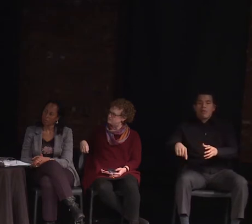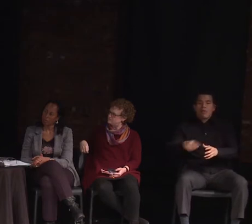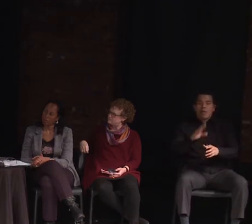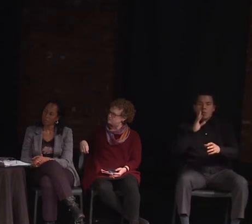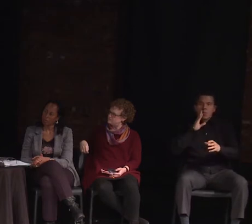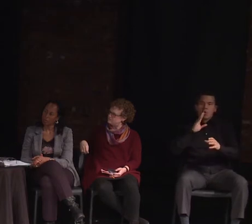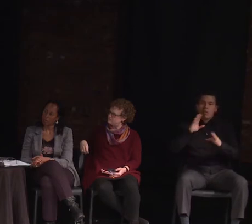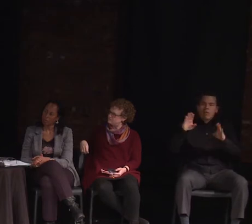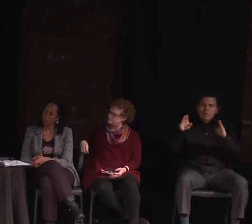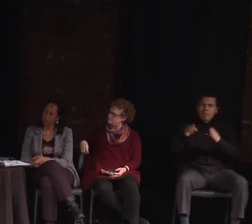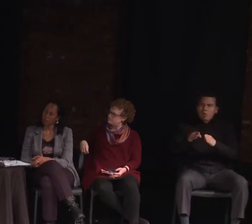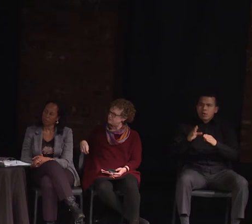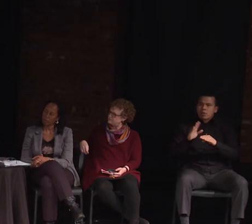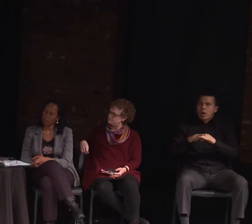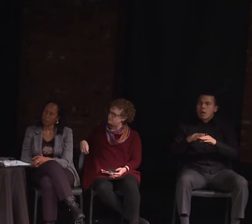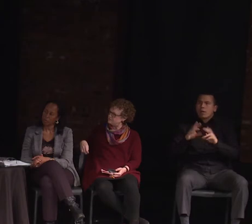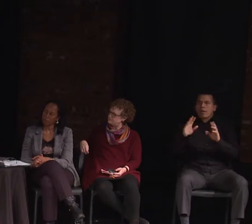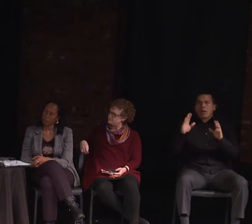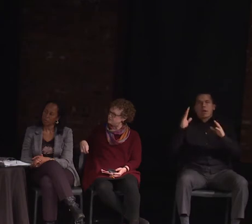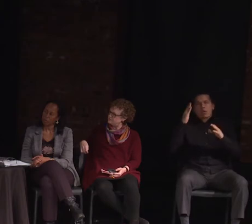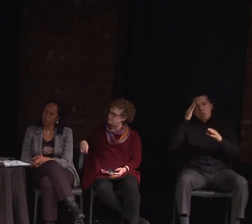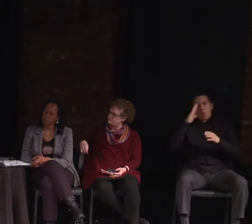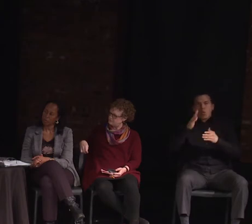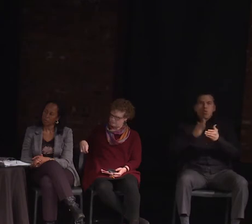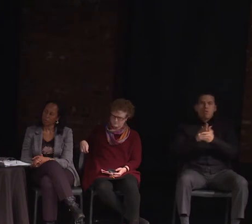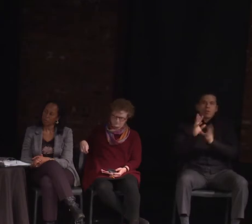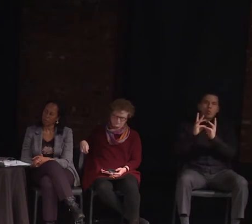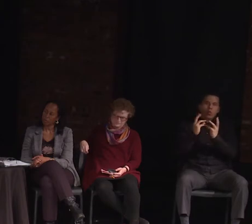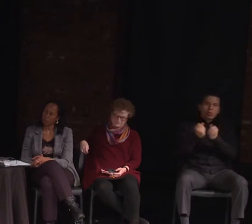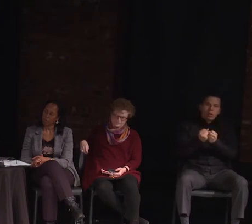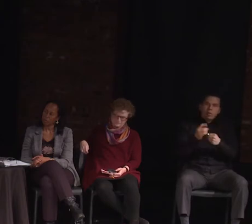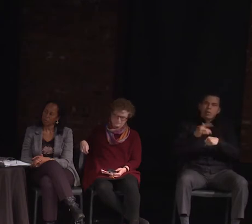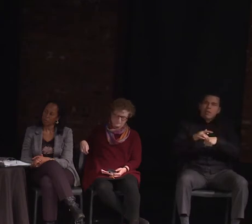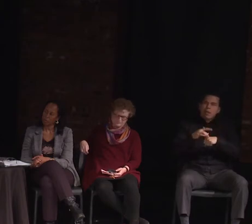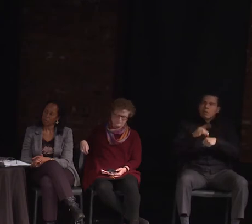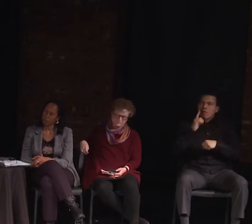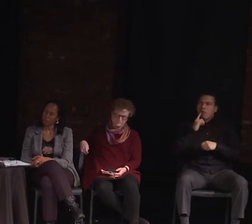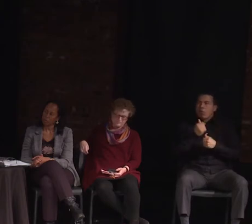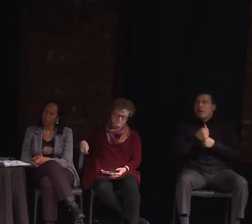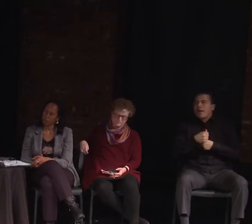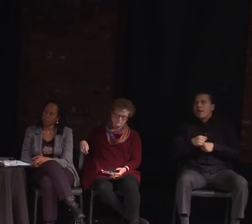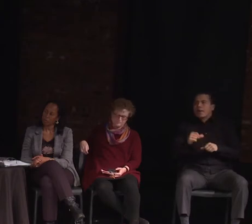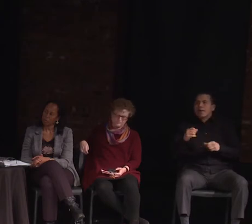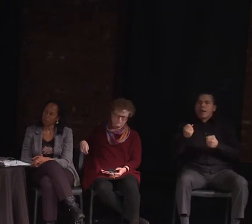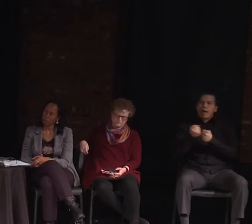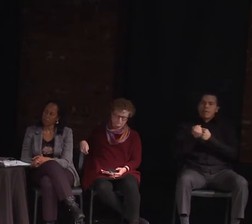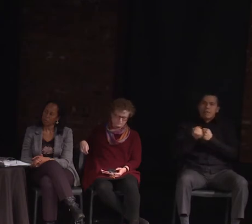there were Know Your Rights workshops available for organizers and advocates.